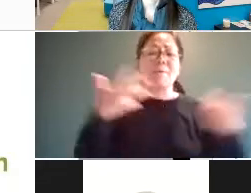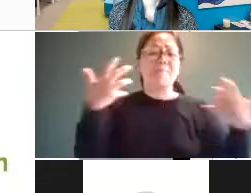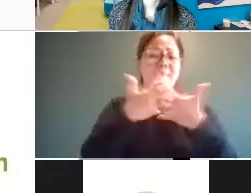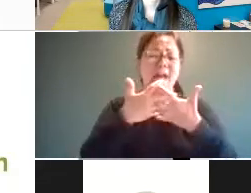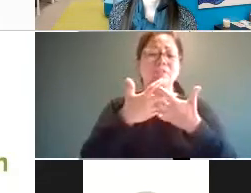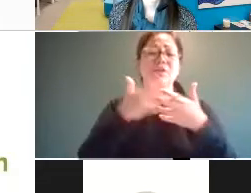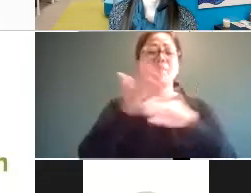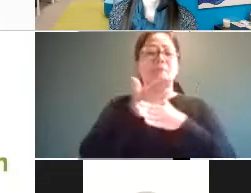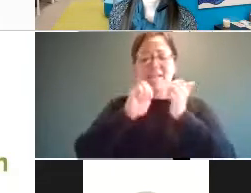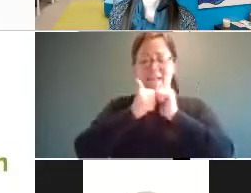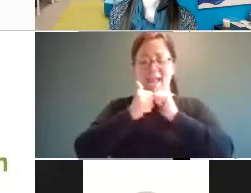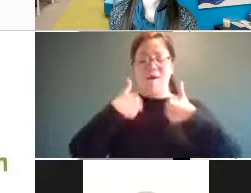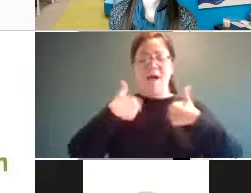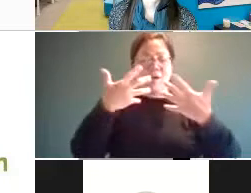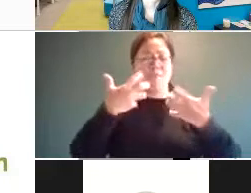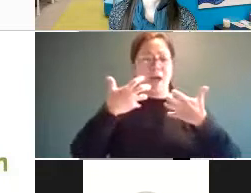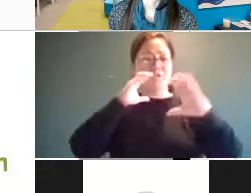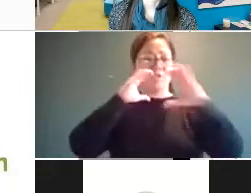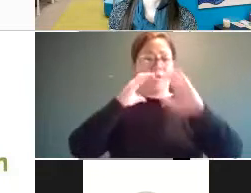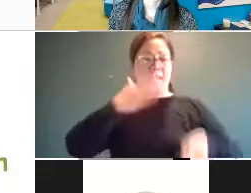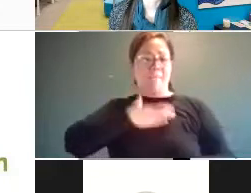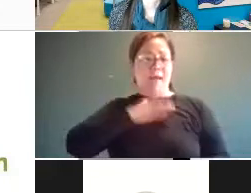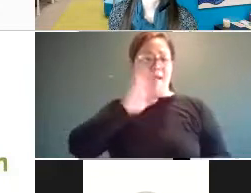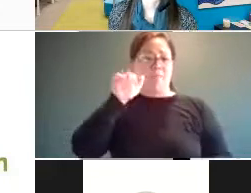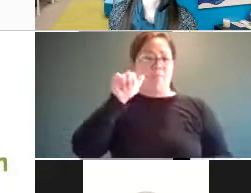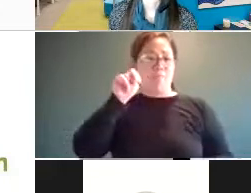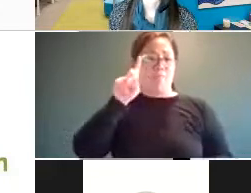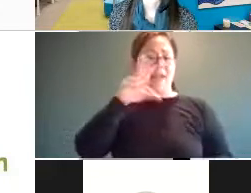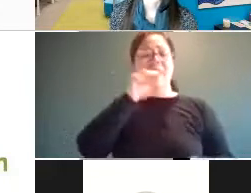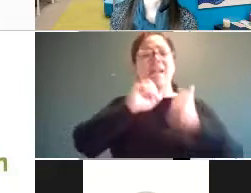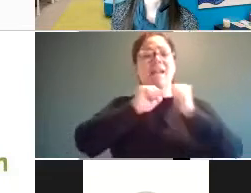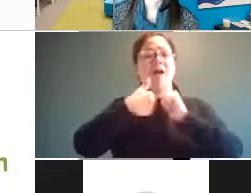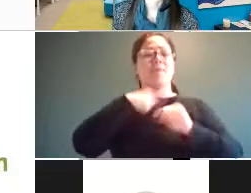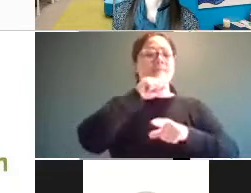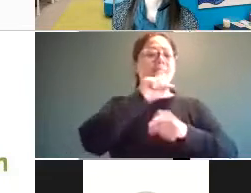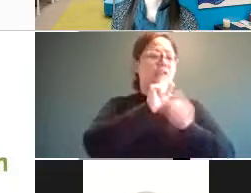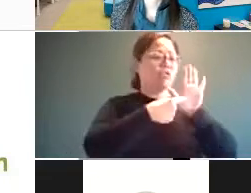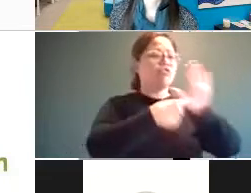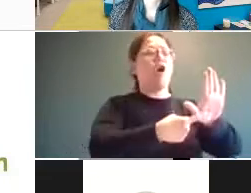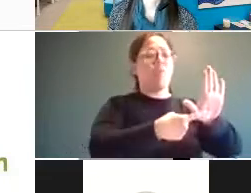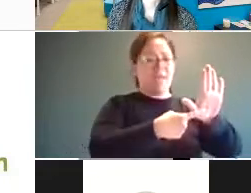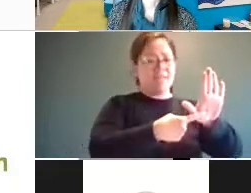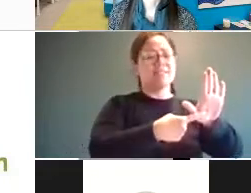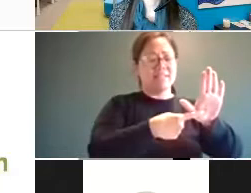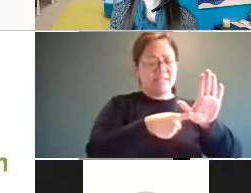how you want your brand communicated and how that's actually visually reflected in addition to the words that you're translating.